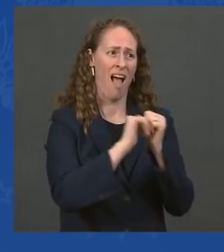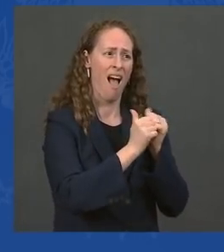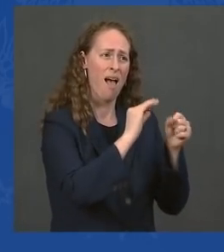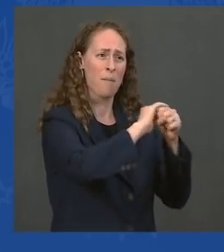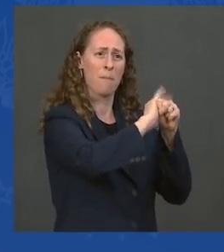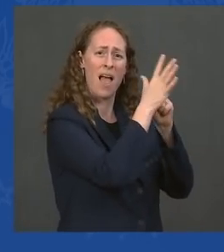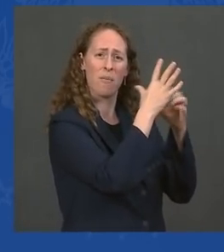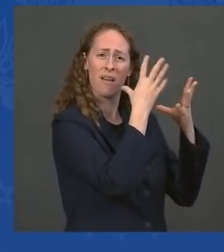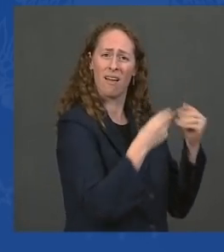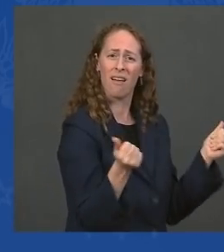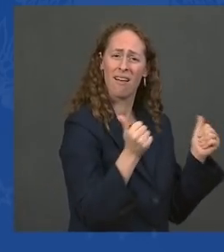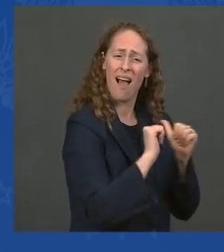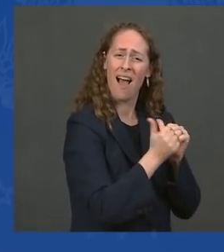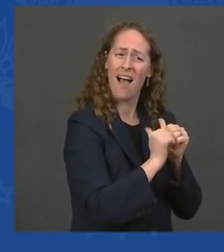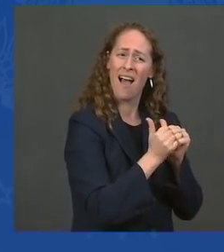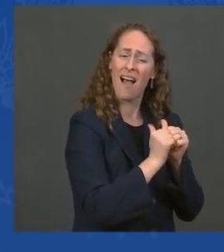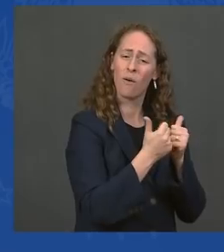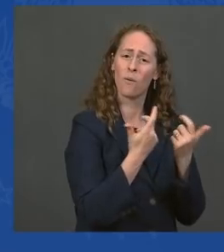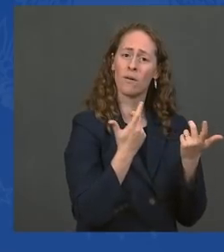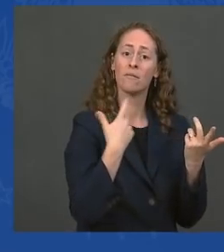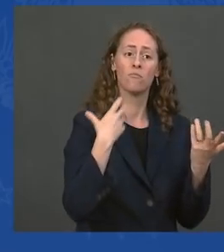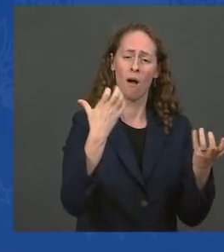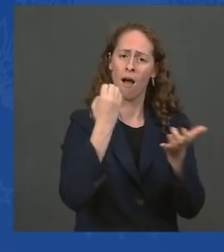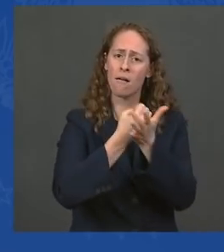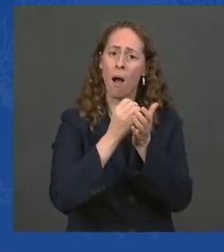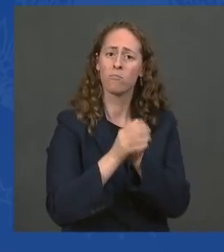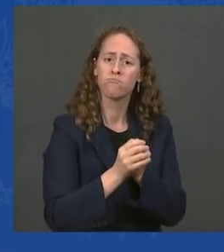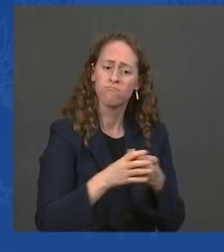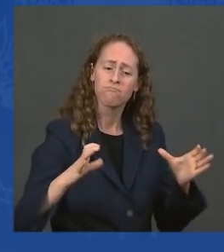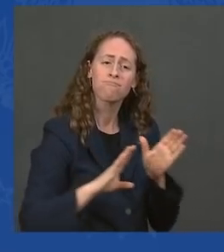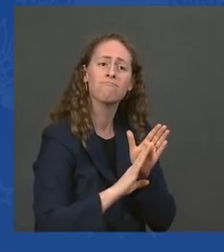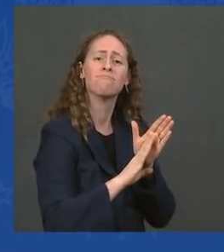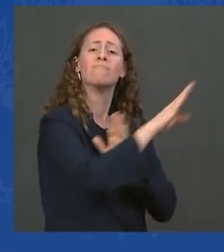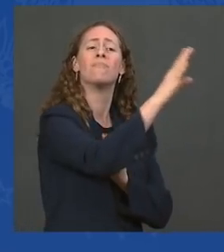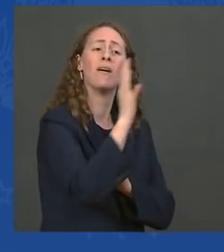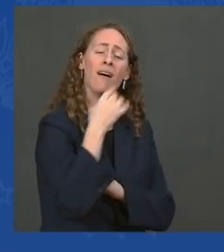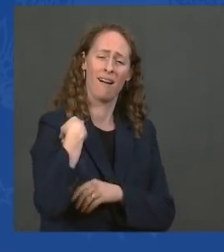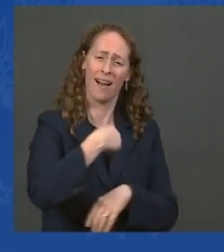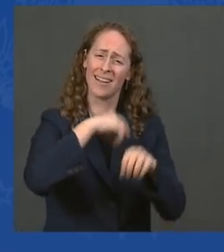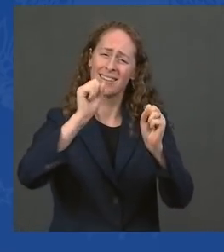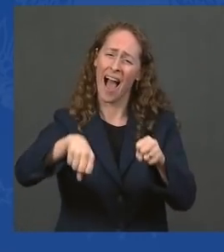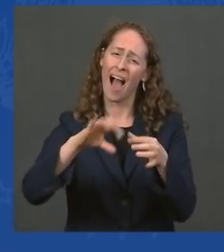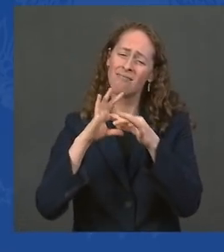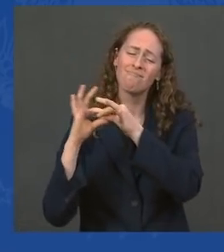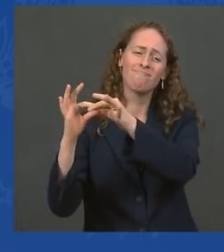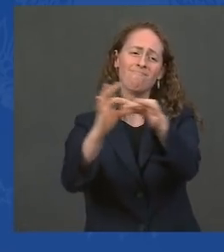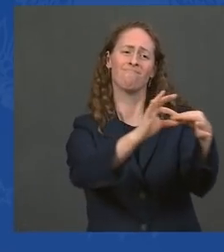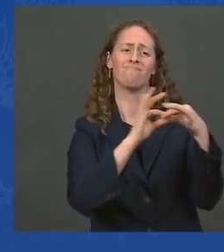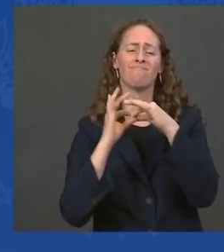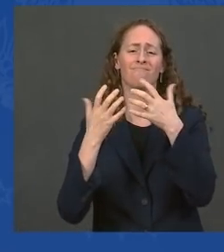and accelerate our economic recovery. We can do this. I've said many times: God bless you all,